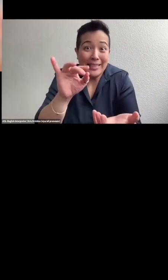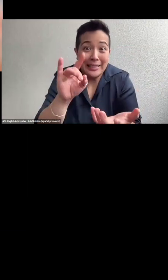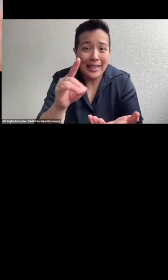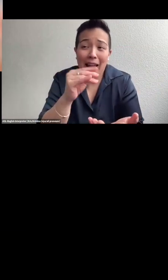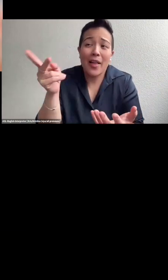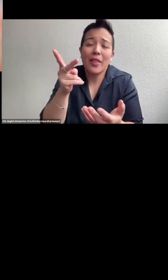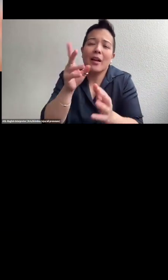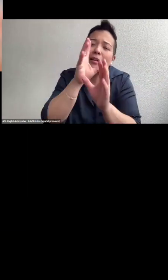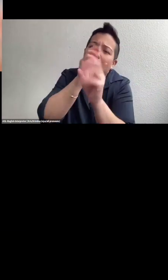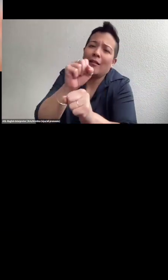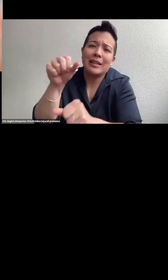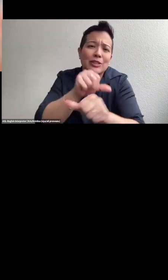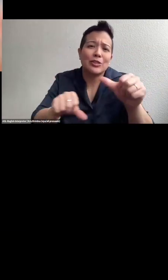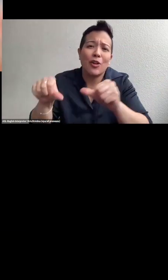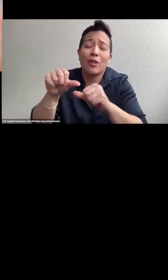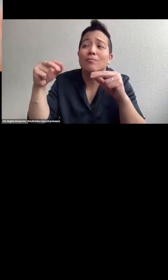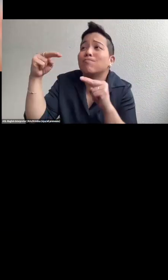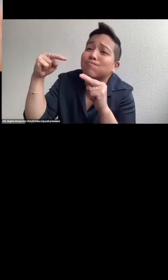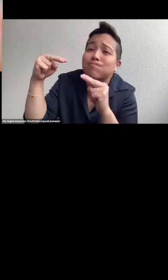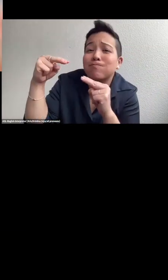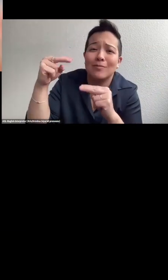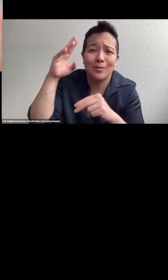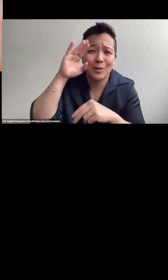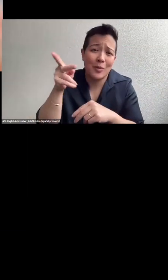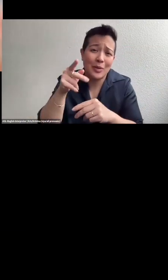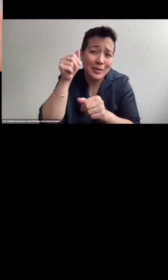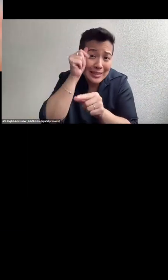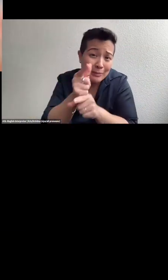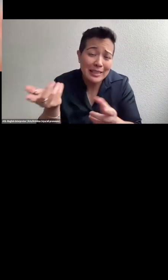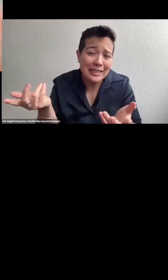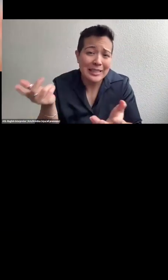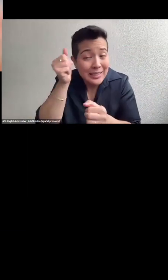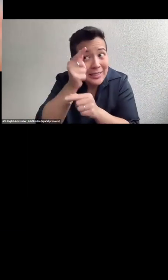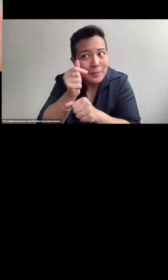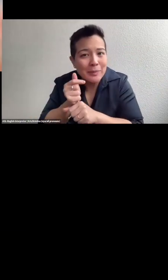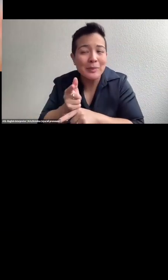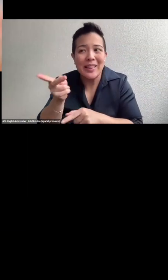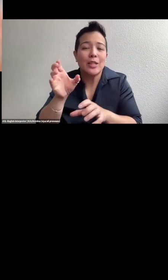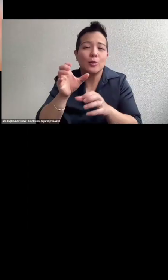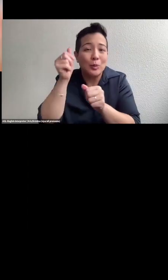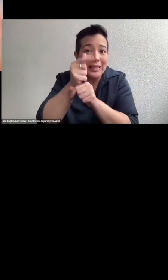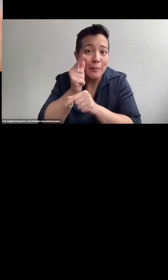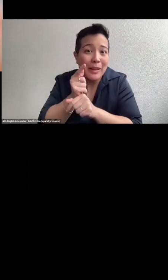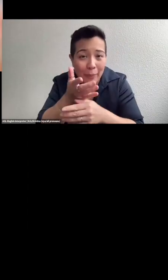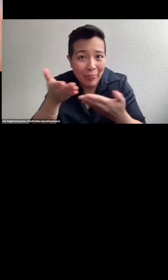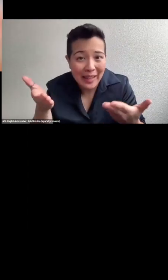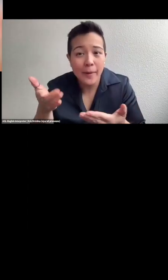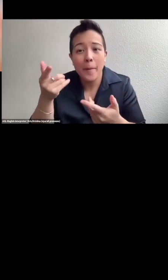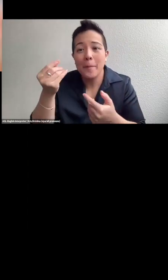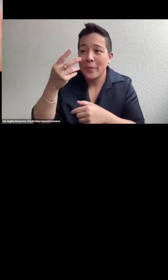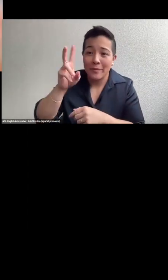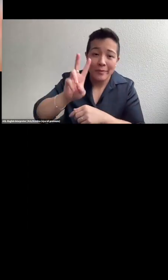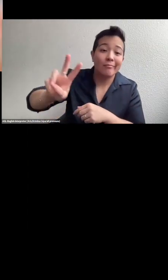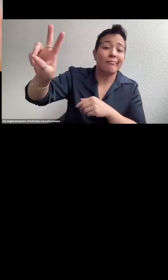other and, you know, they're siblings. They do sibling things. They do co-ops together. They do their